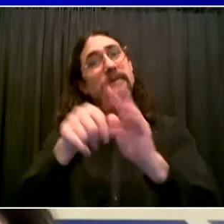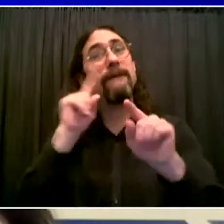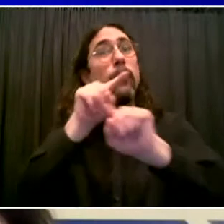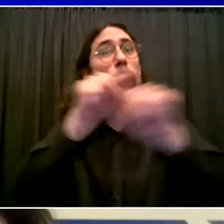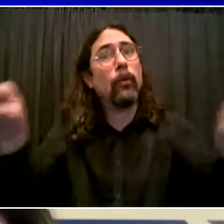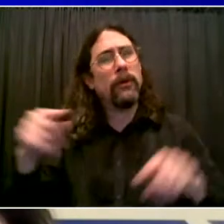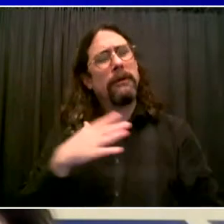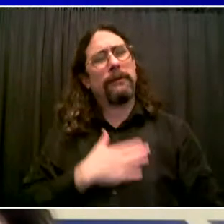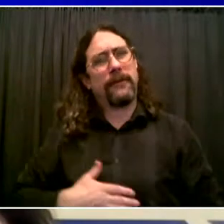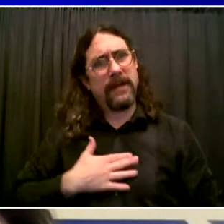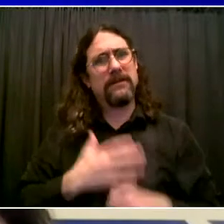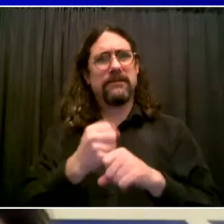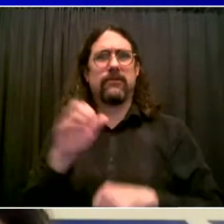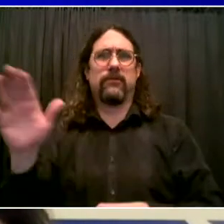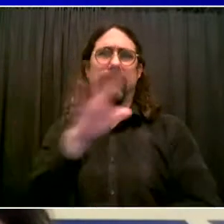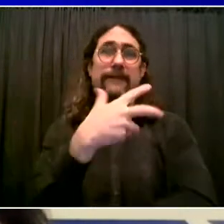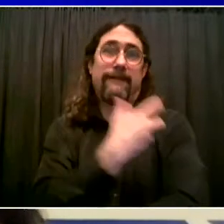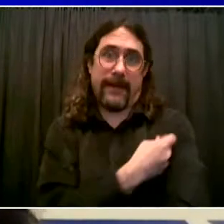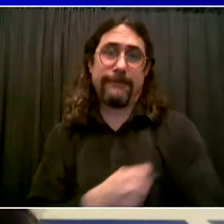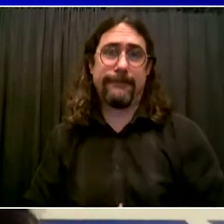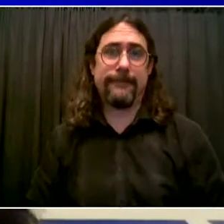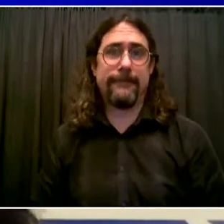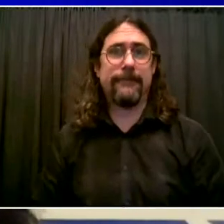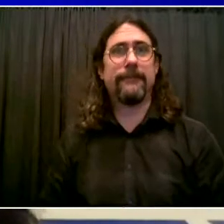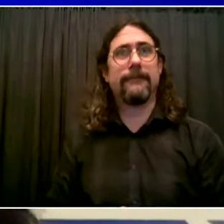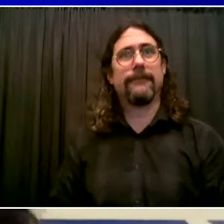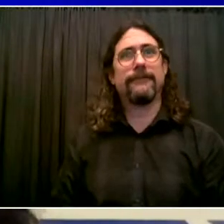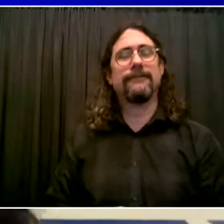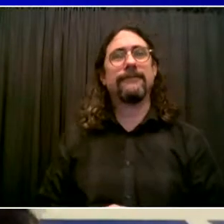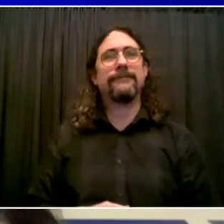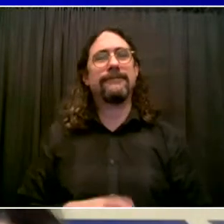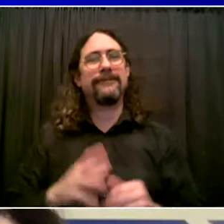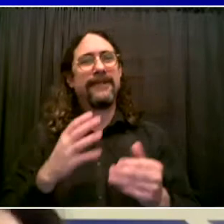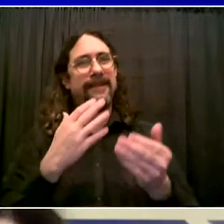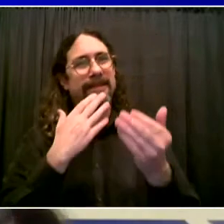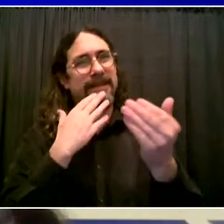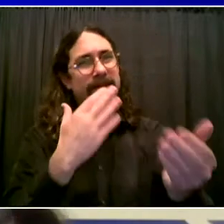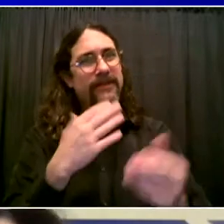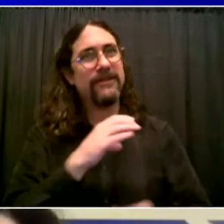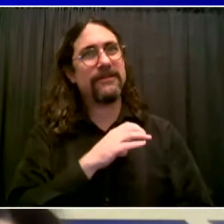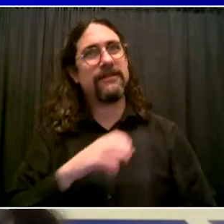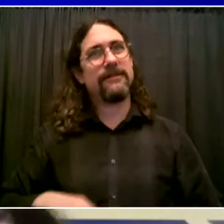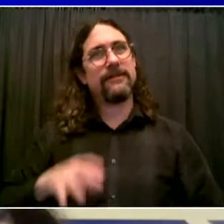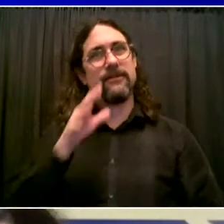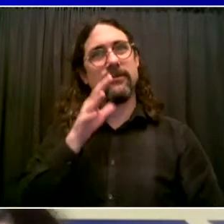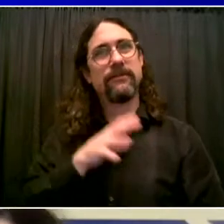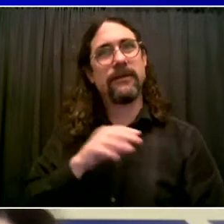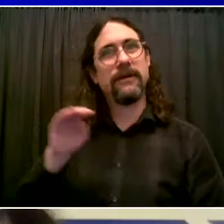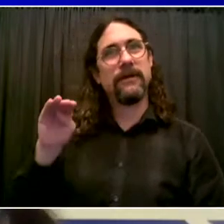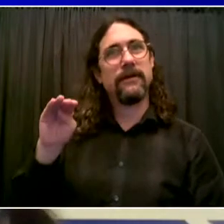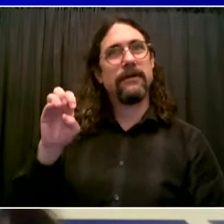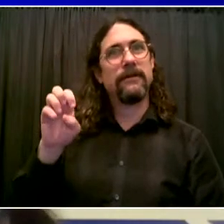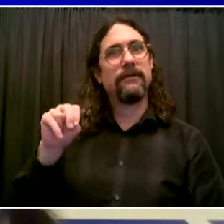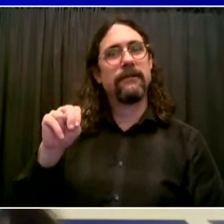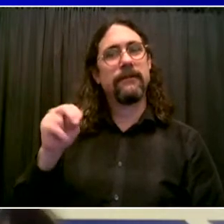THANK YOU FOR HAVING ME. I WANTED TO